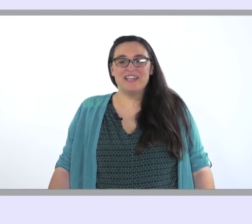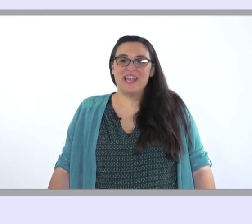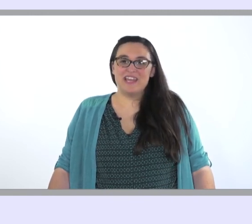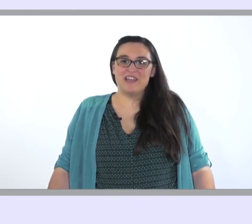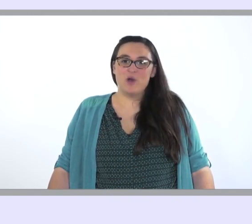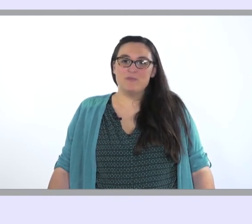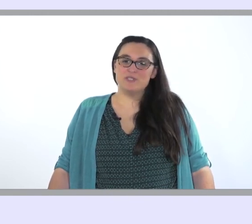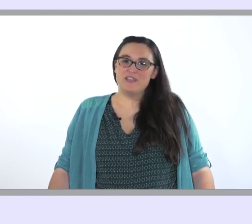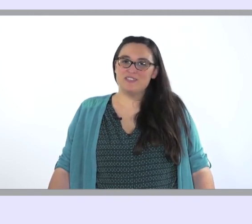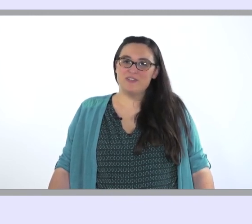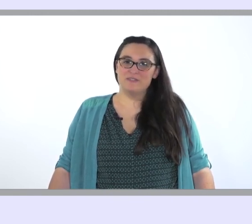and I hope to see you soon!